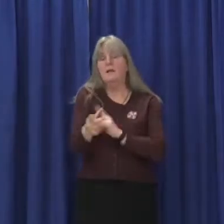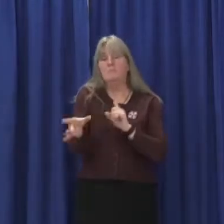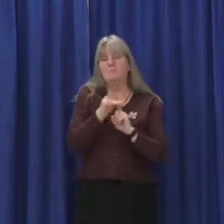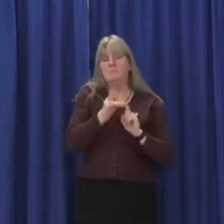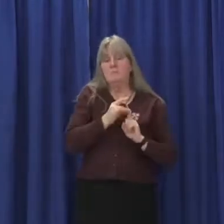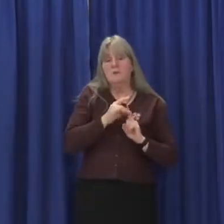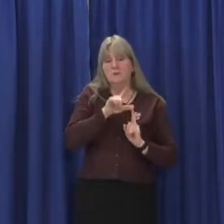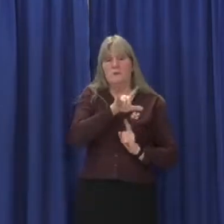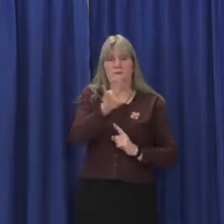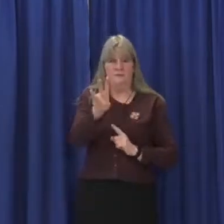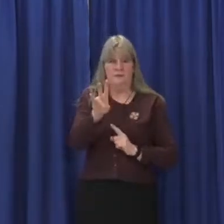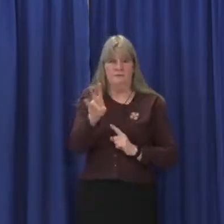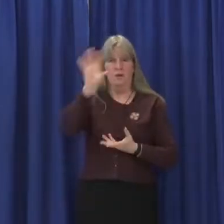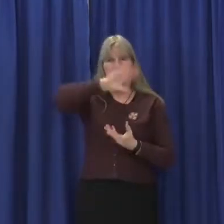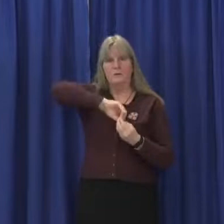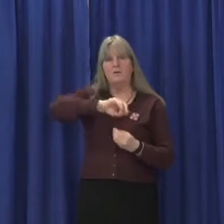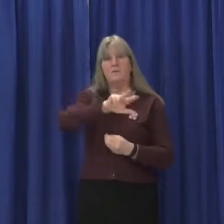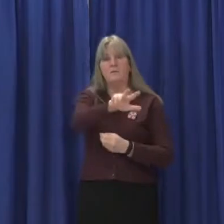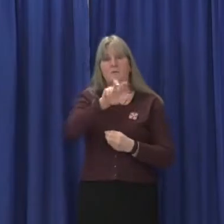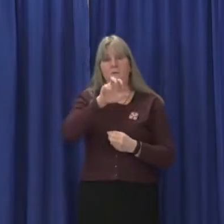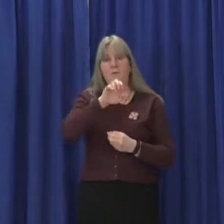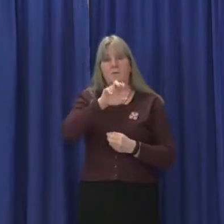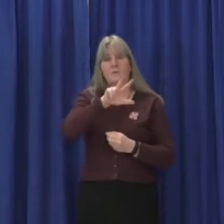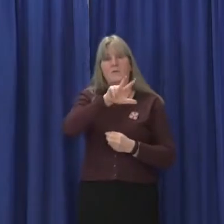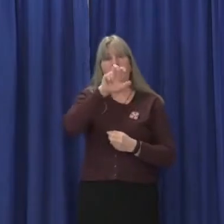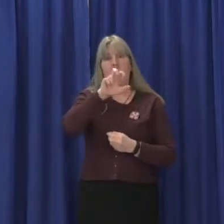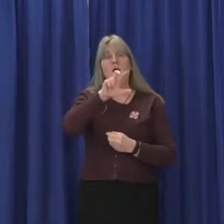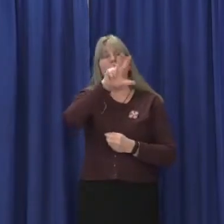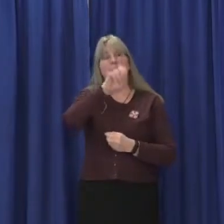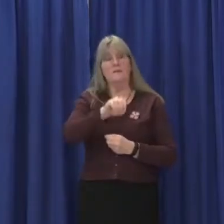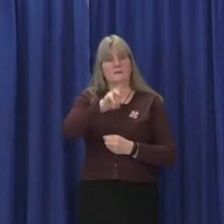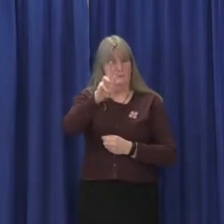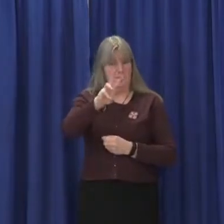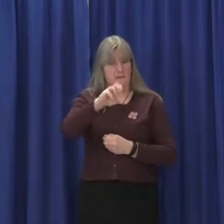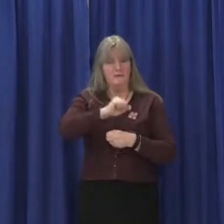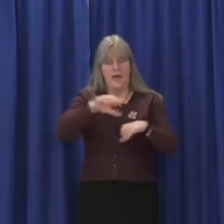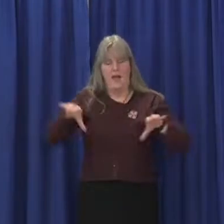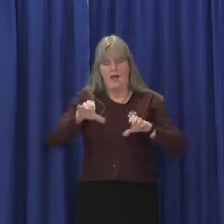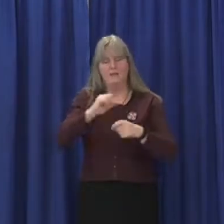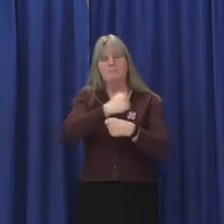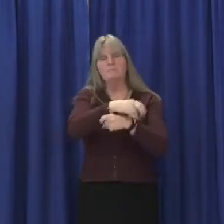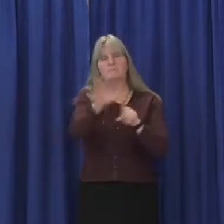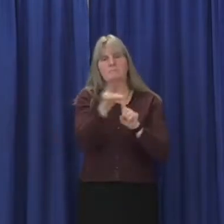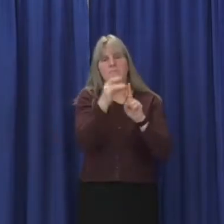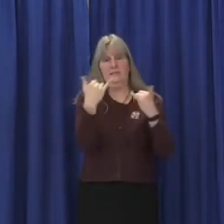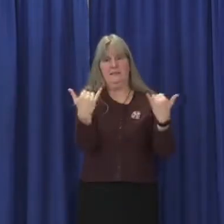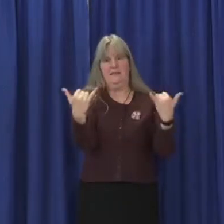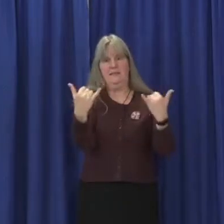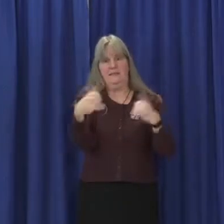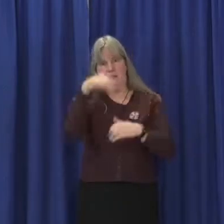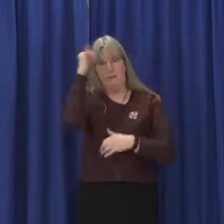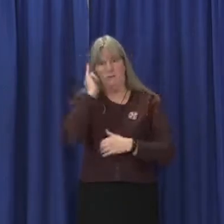So there are now 307-- 306 active cases in the territory. Over the course of this